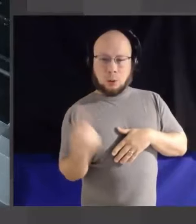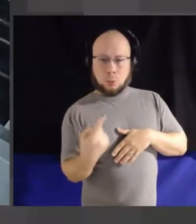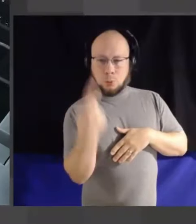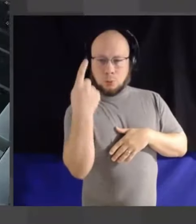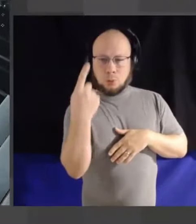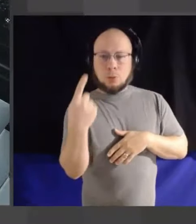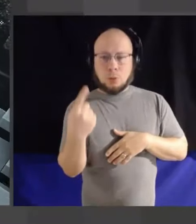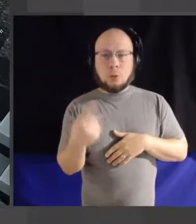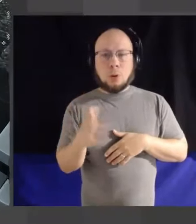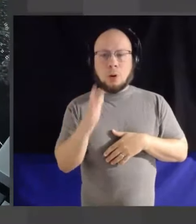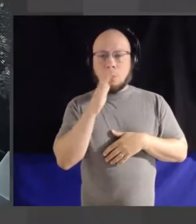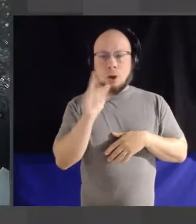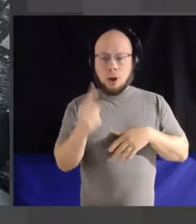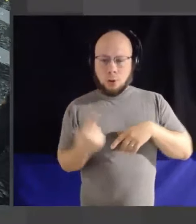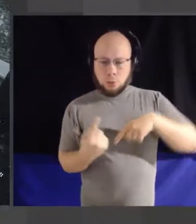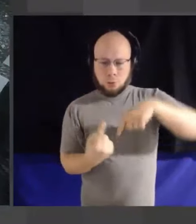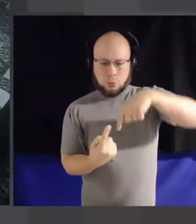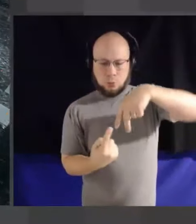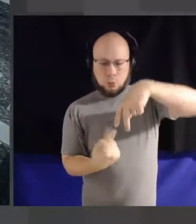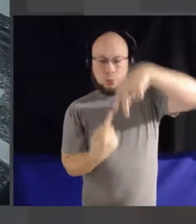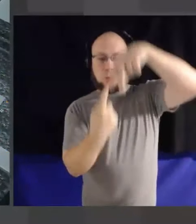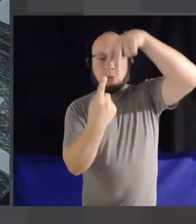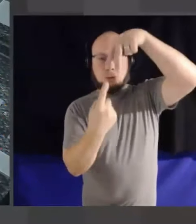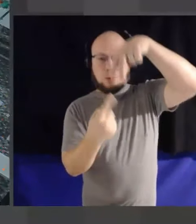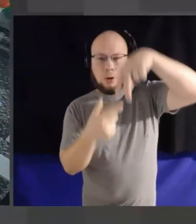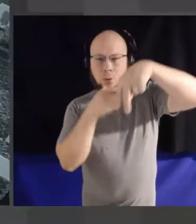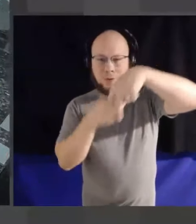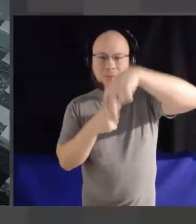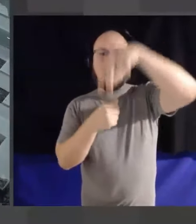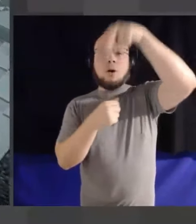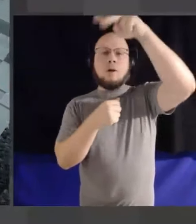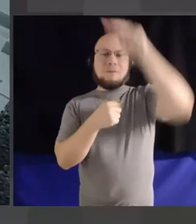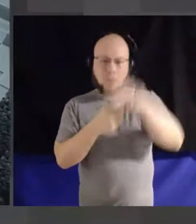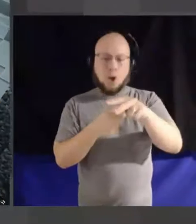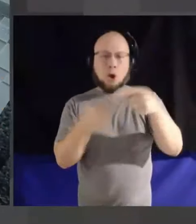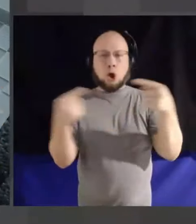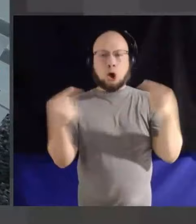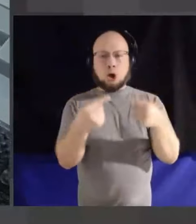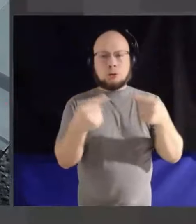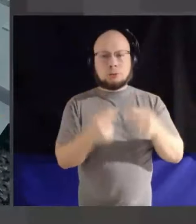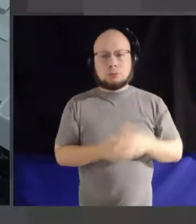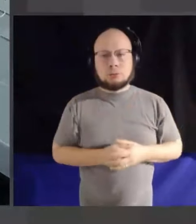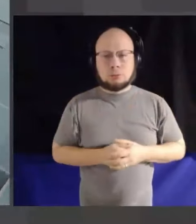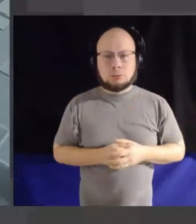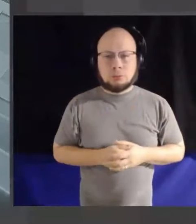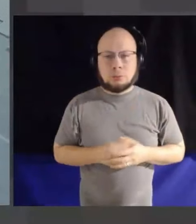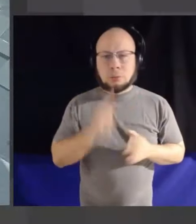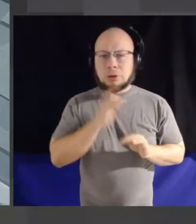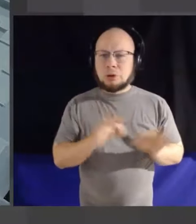THEY SPAWN A DRAFT OF WIND RIGHT UNDER THE PLAYER AND THEY